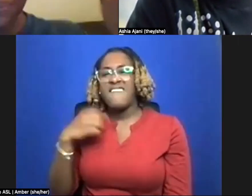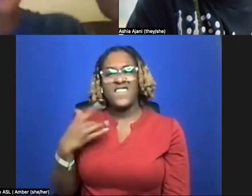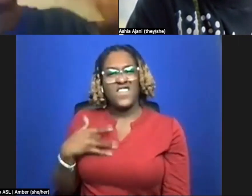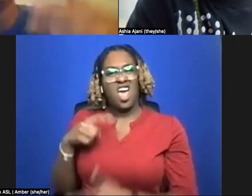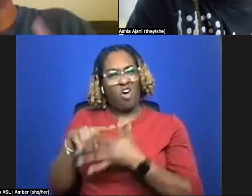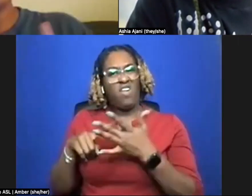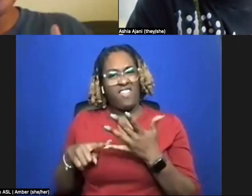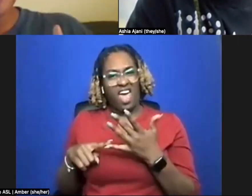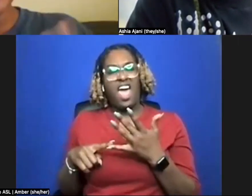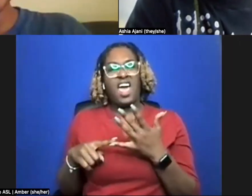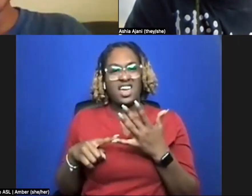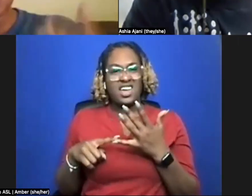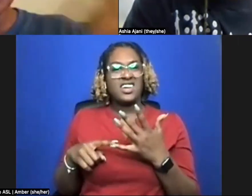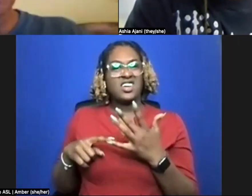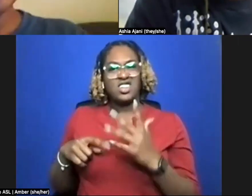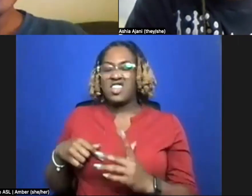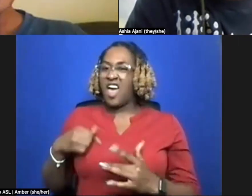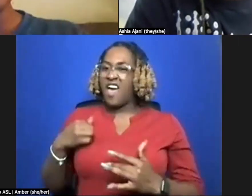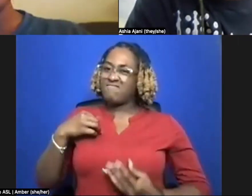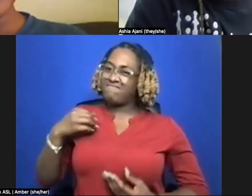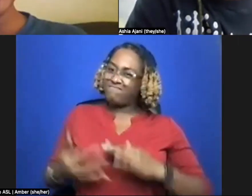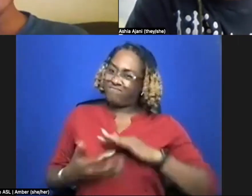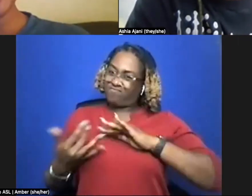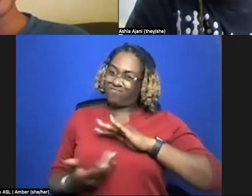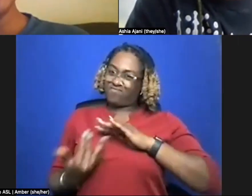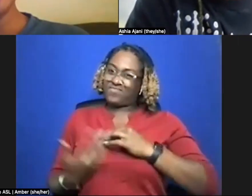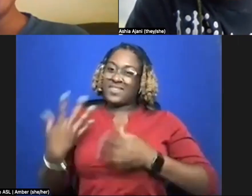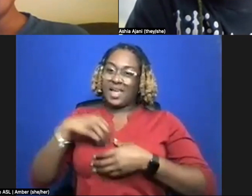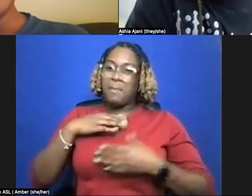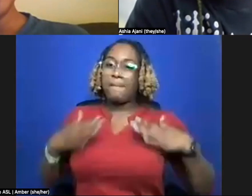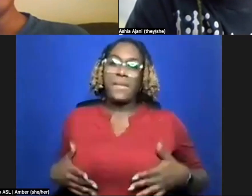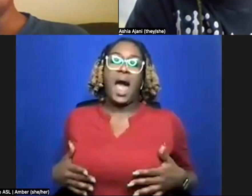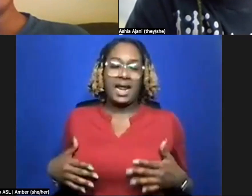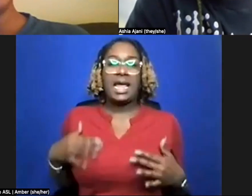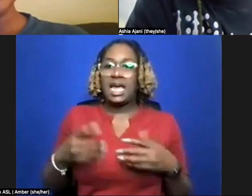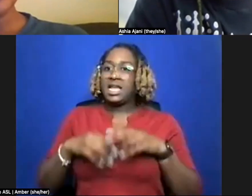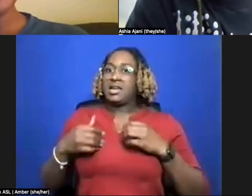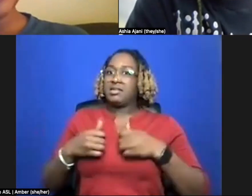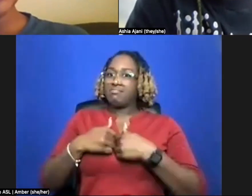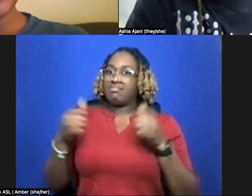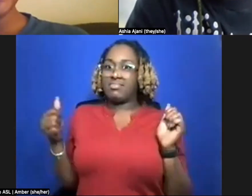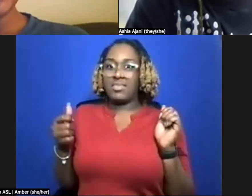percolates in my body and like comes out in the way that feels good for me to make